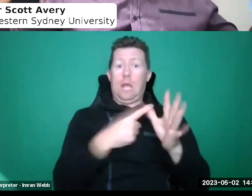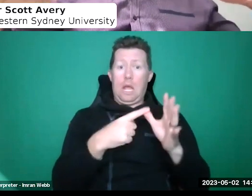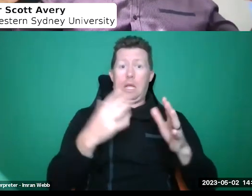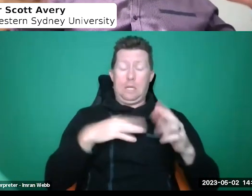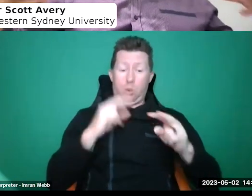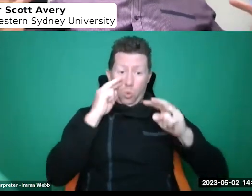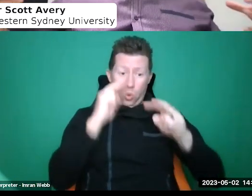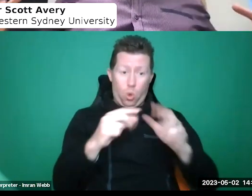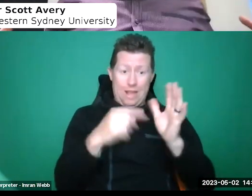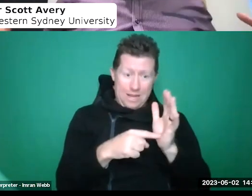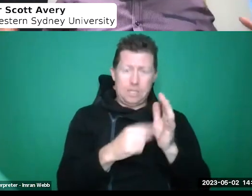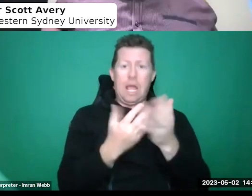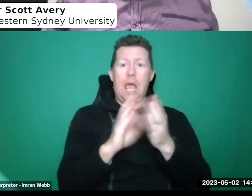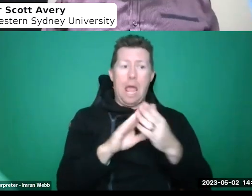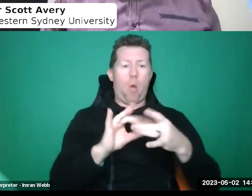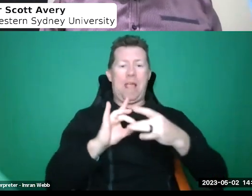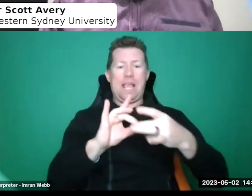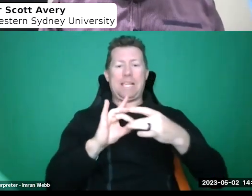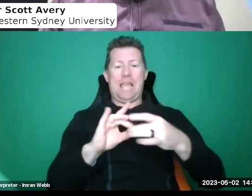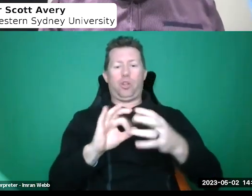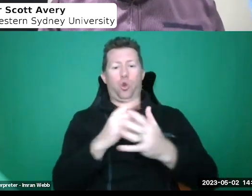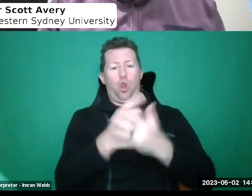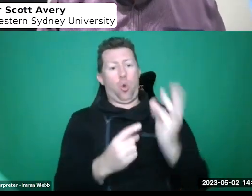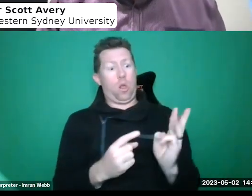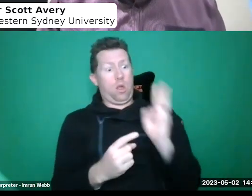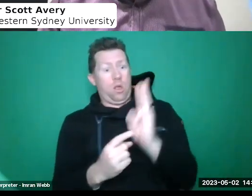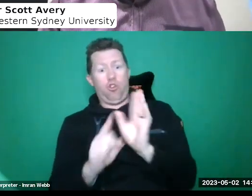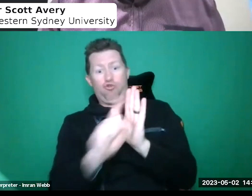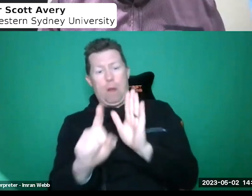how does it engage beyond and build that in.